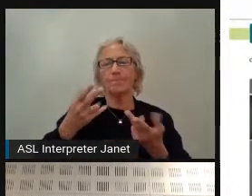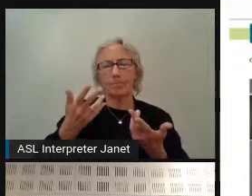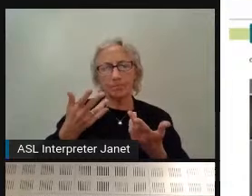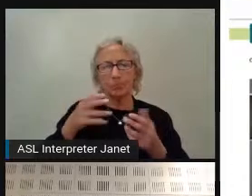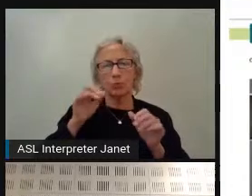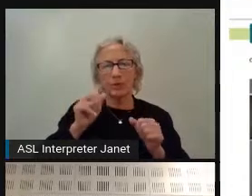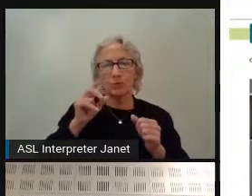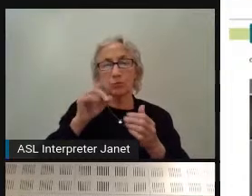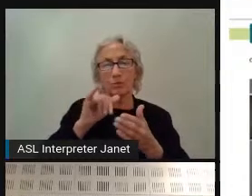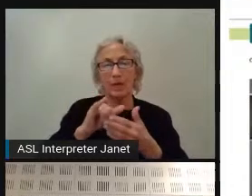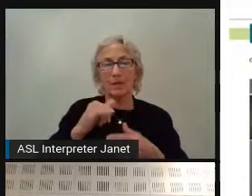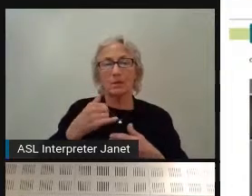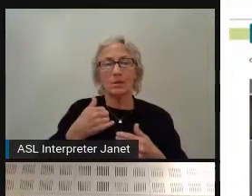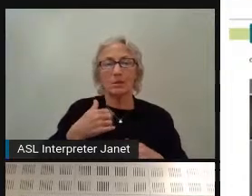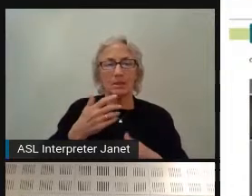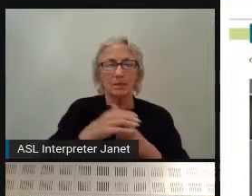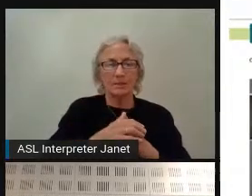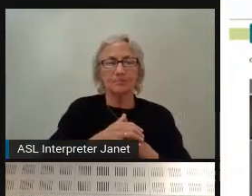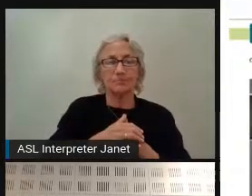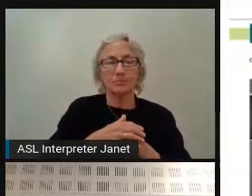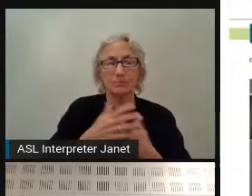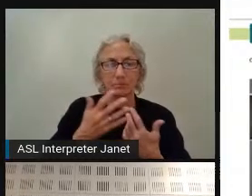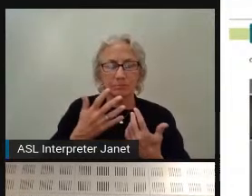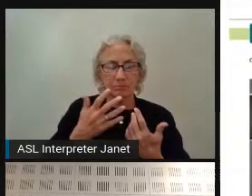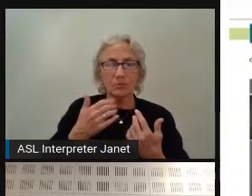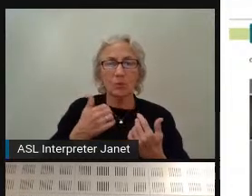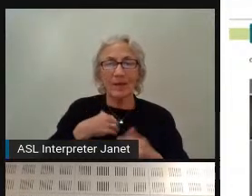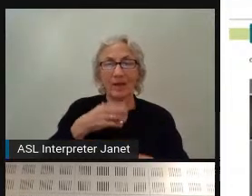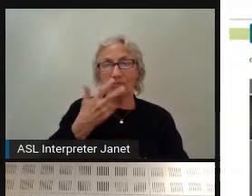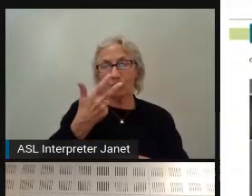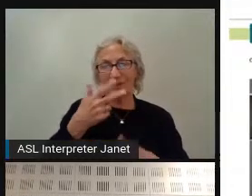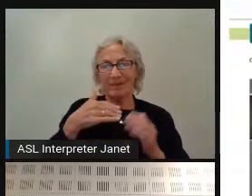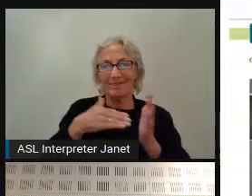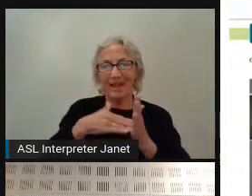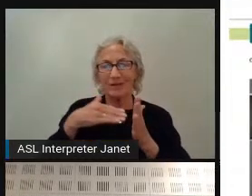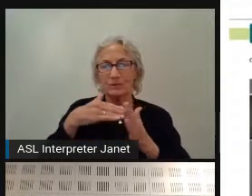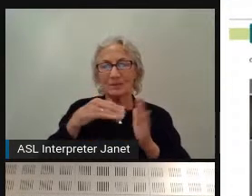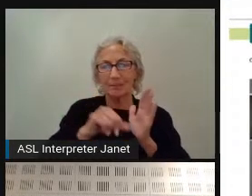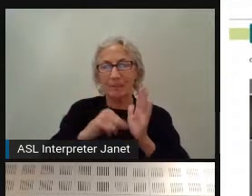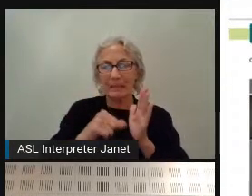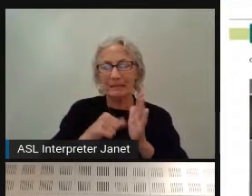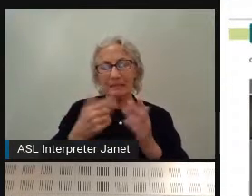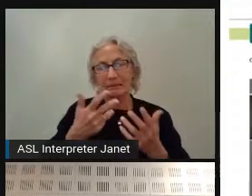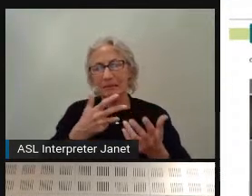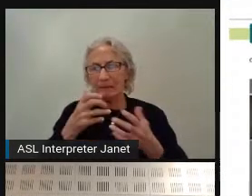this. We can probably do it in three or four months if we hurry. And a lot